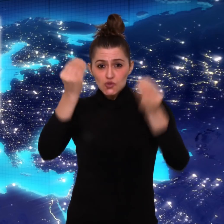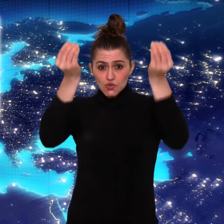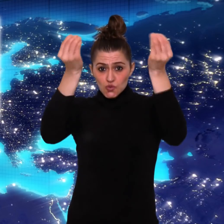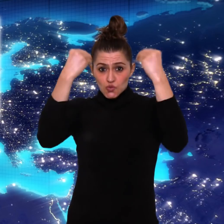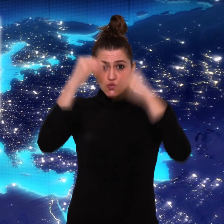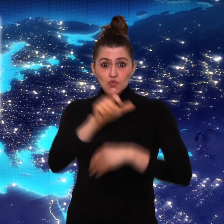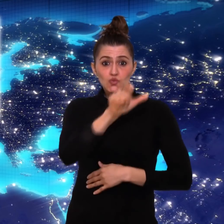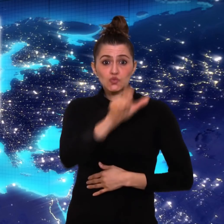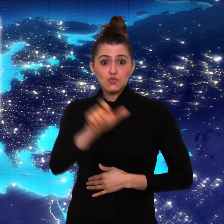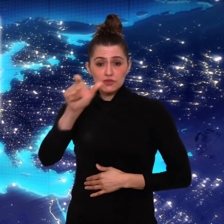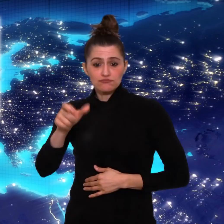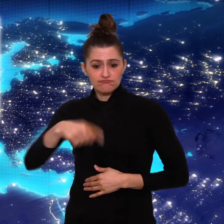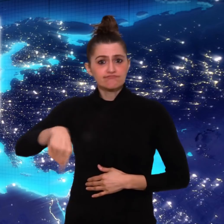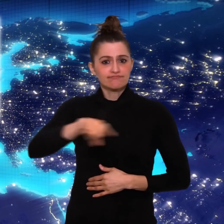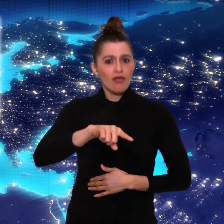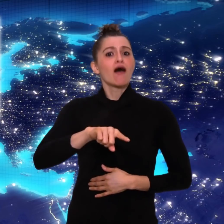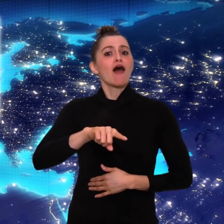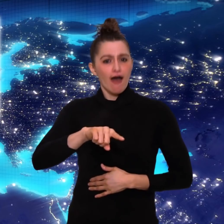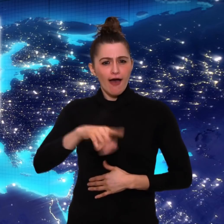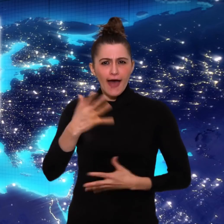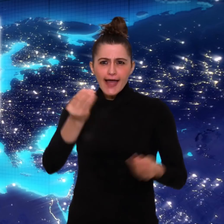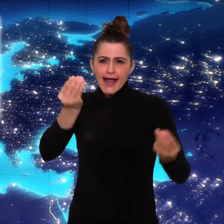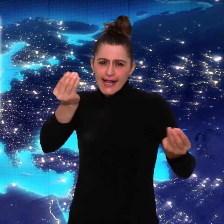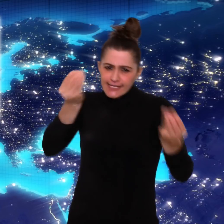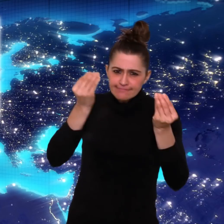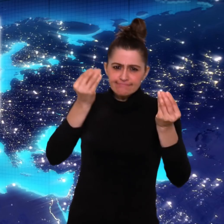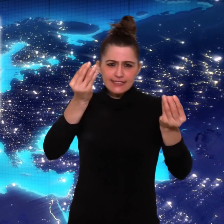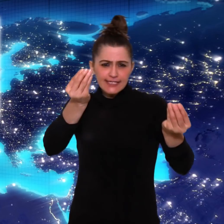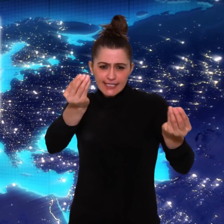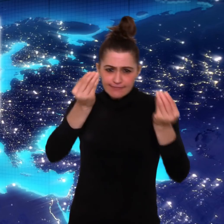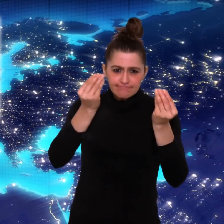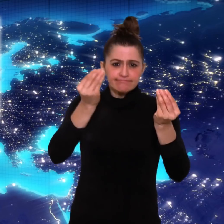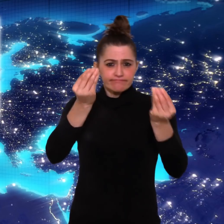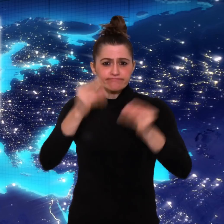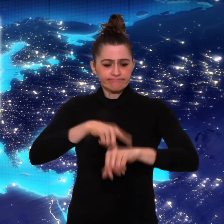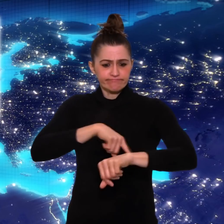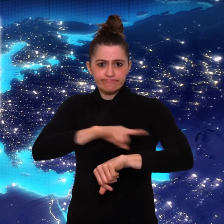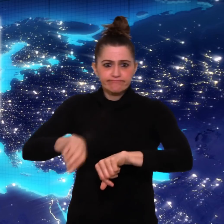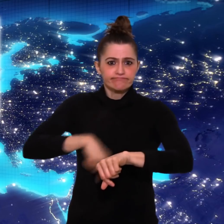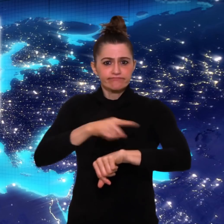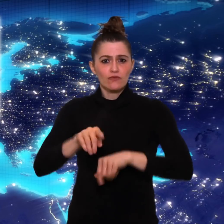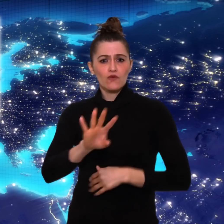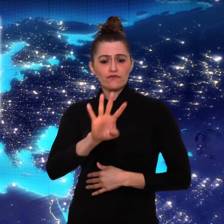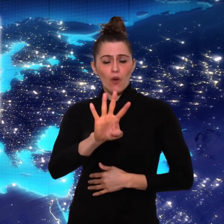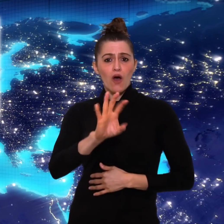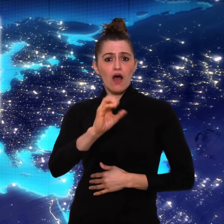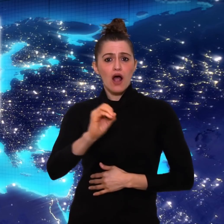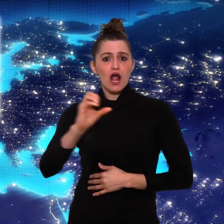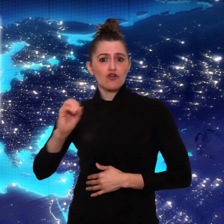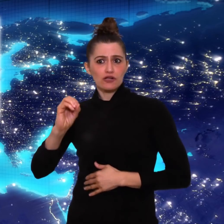would spend more than 400 hours